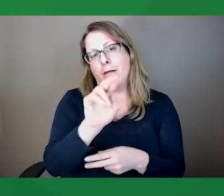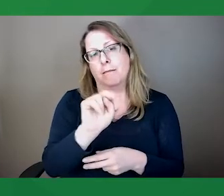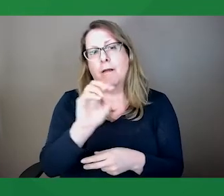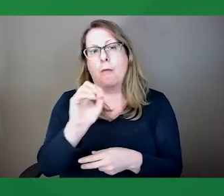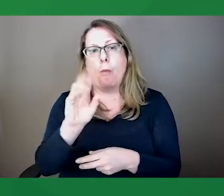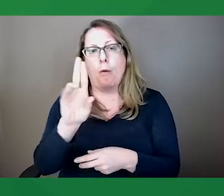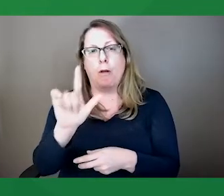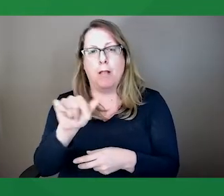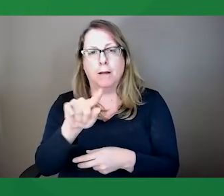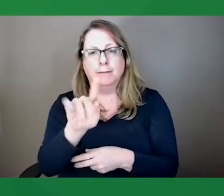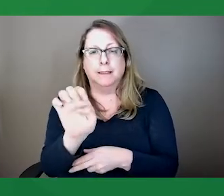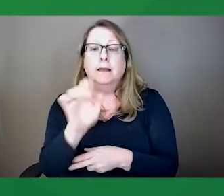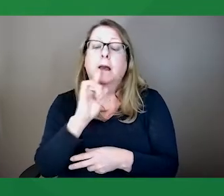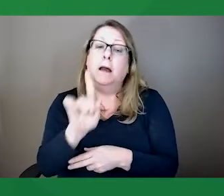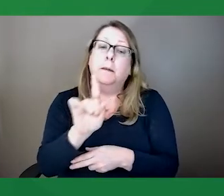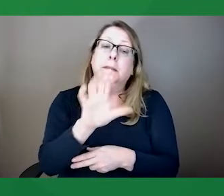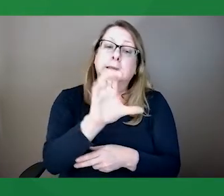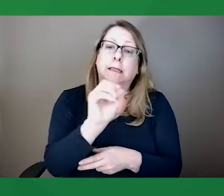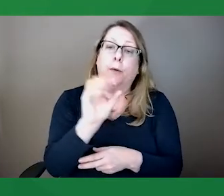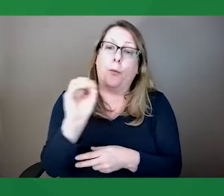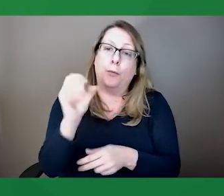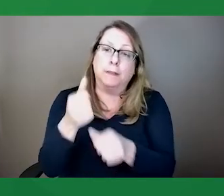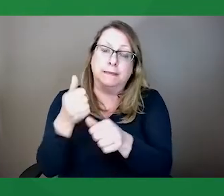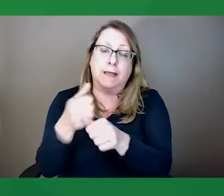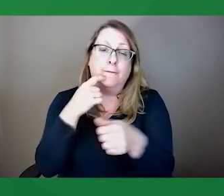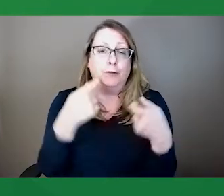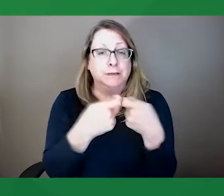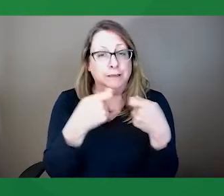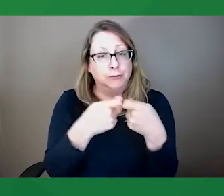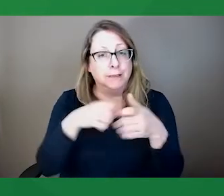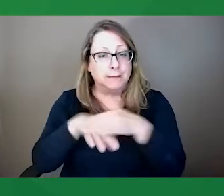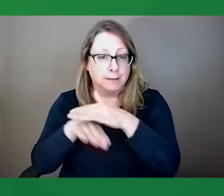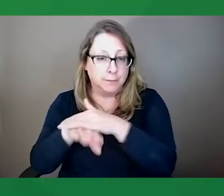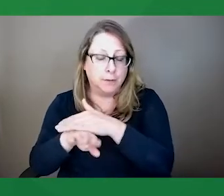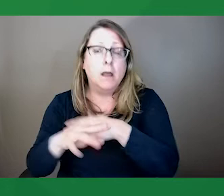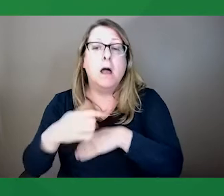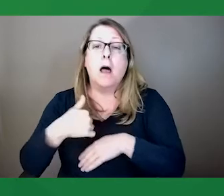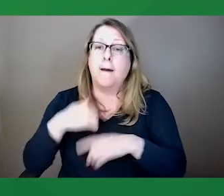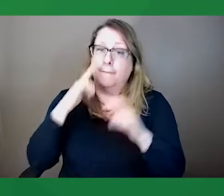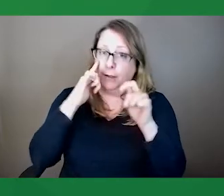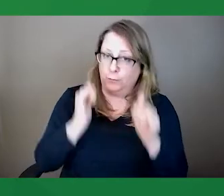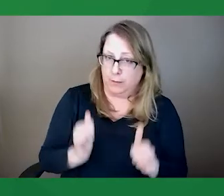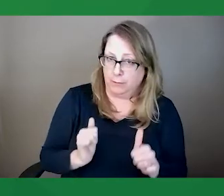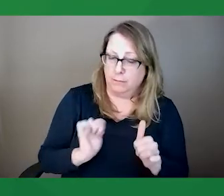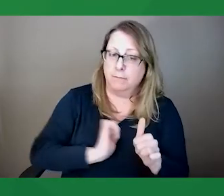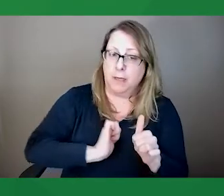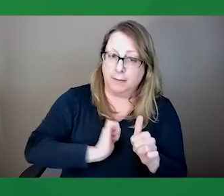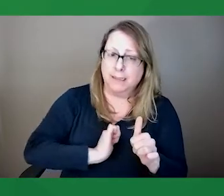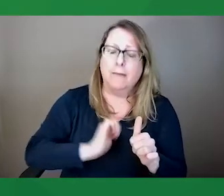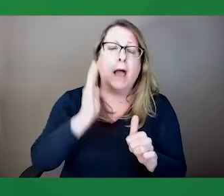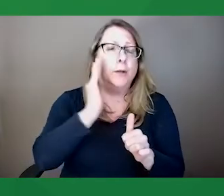I'm the CEO and co-founder of Digita11y Accessible. As mentioned I'm visually impaired myself. So I know what an accessible content means